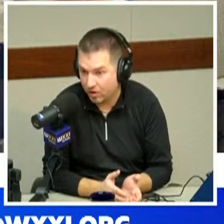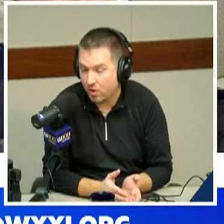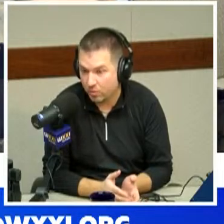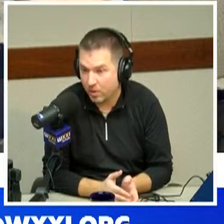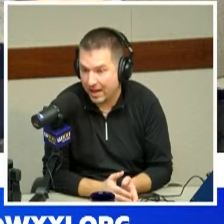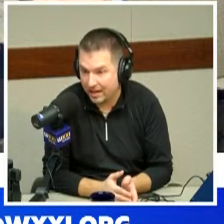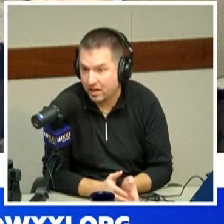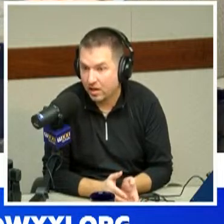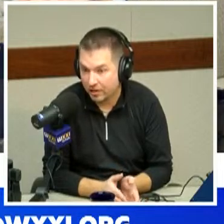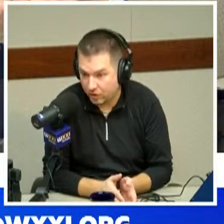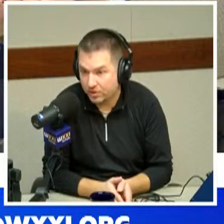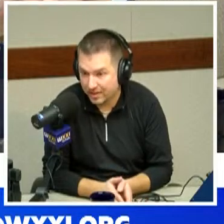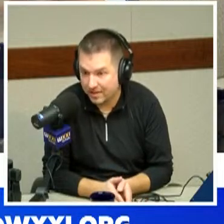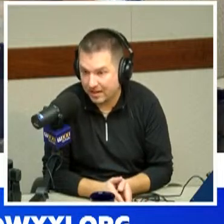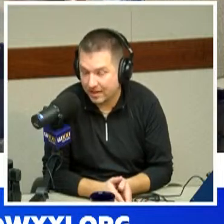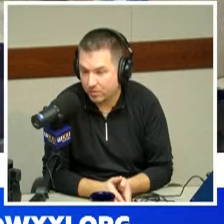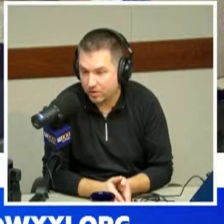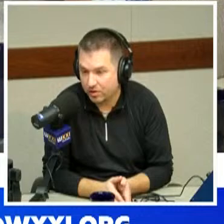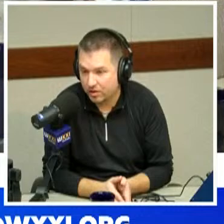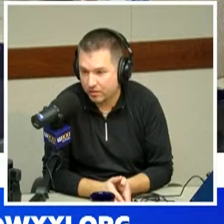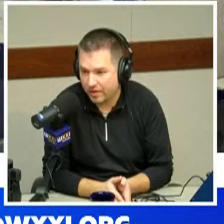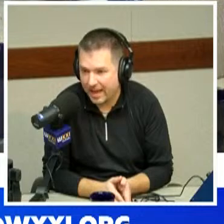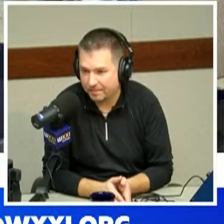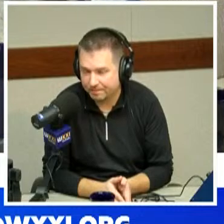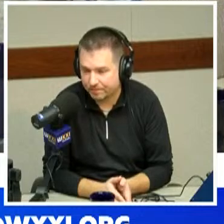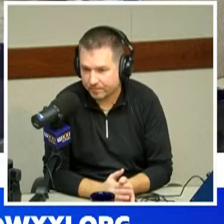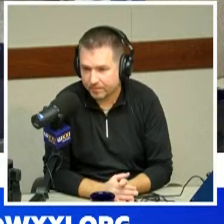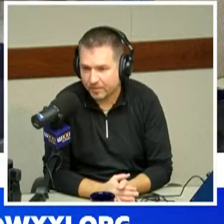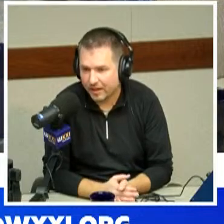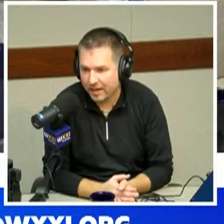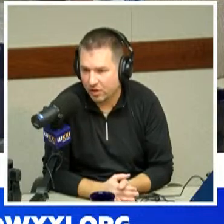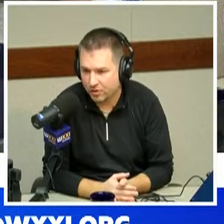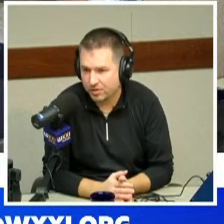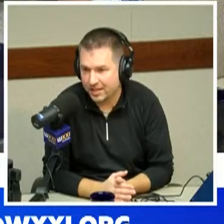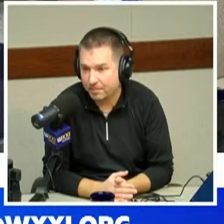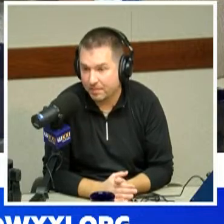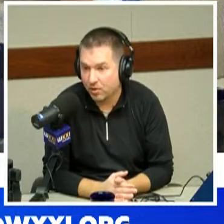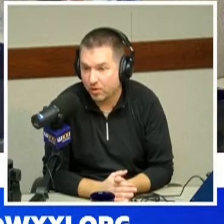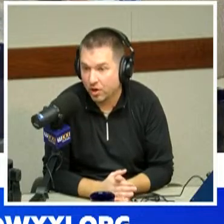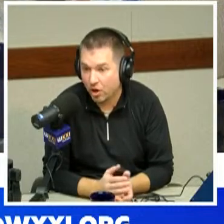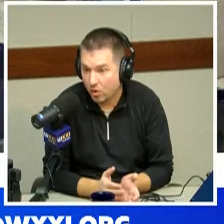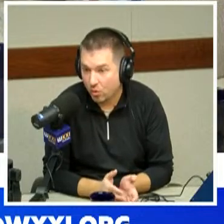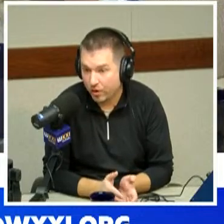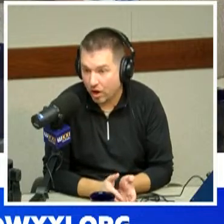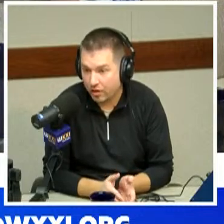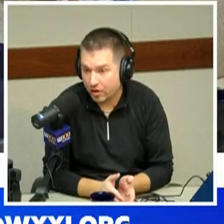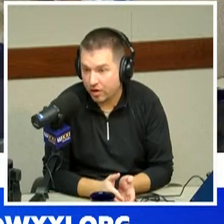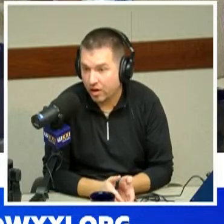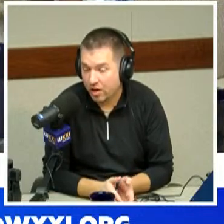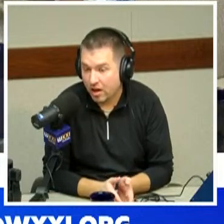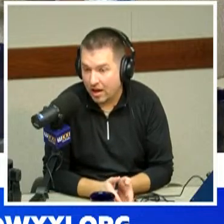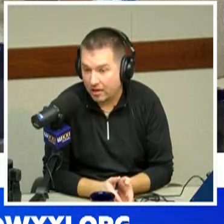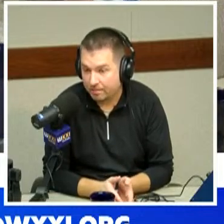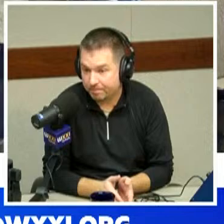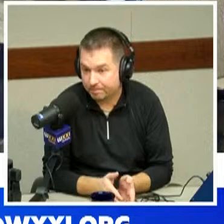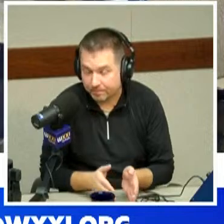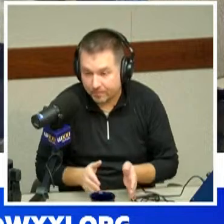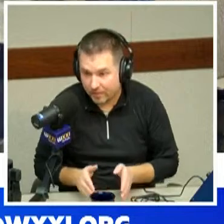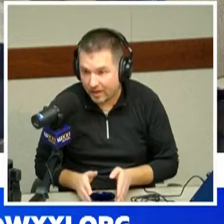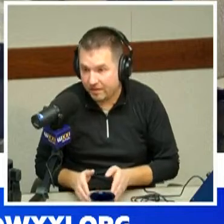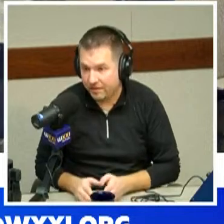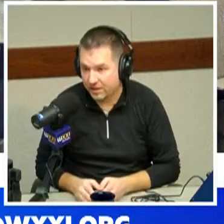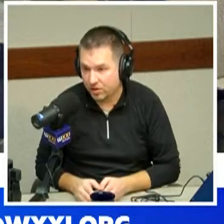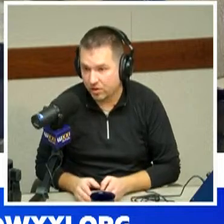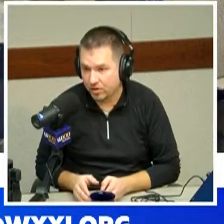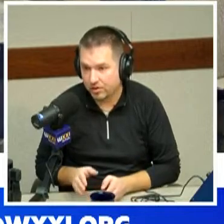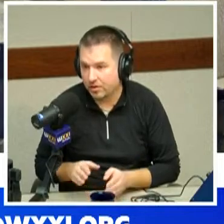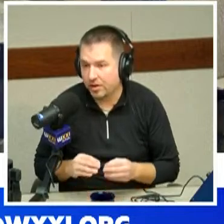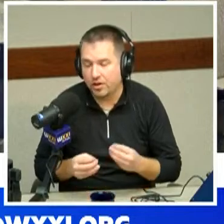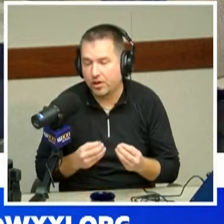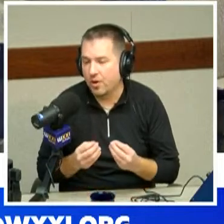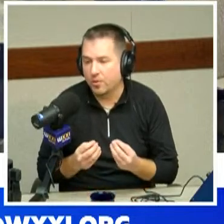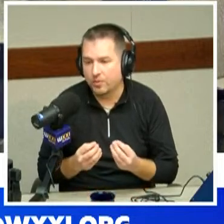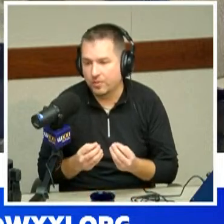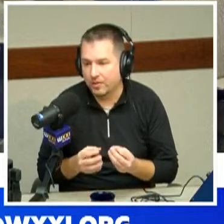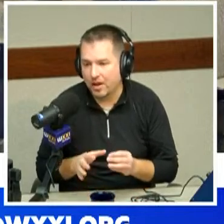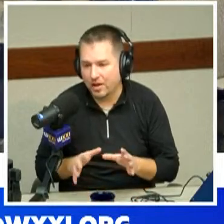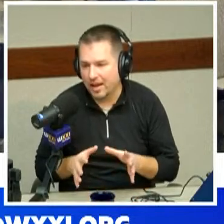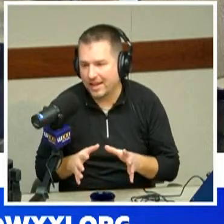their own way of using sign language for that I've also seen people with other um physical you know I